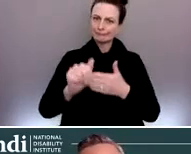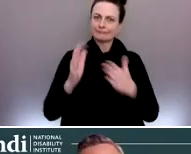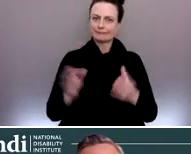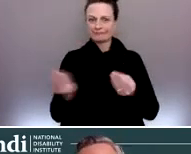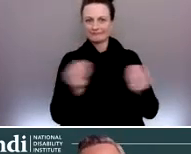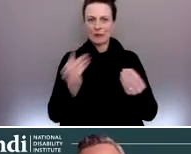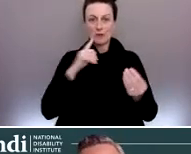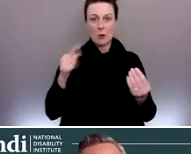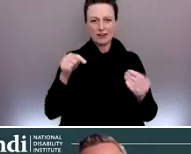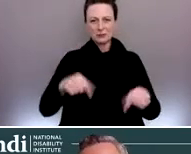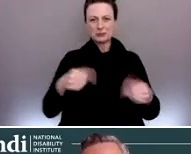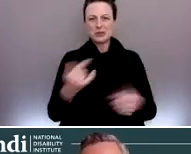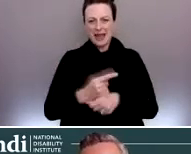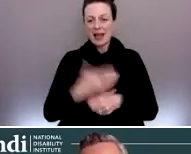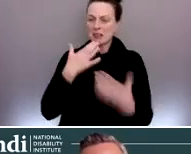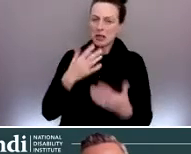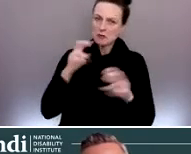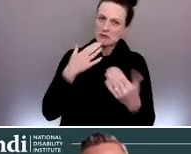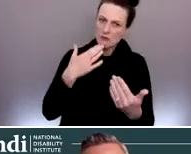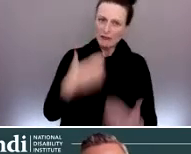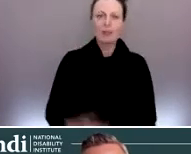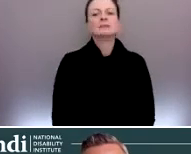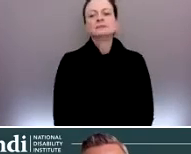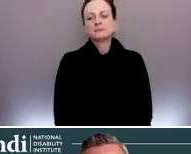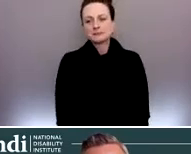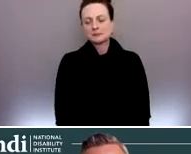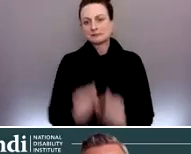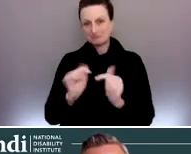we are very grateful thank you. DR SPERO MANSON: